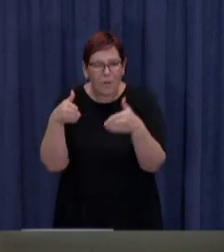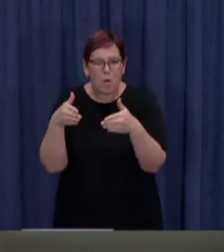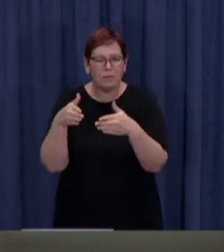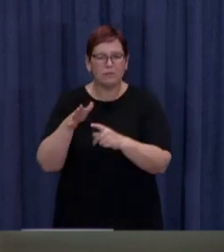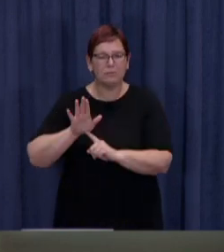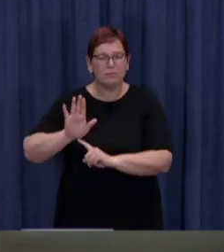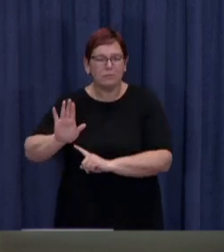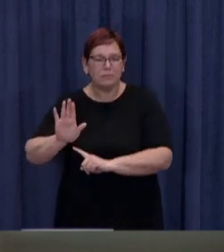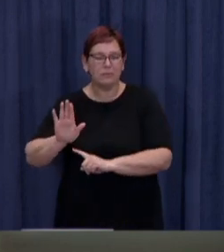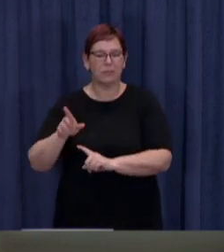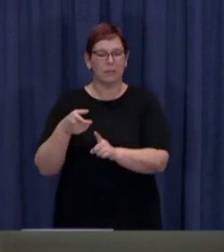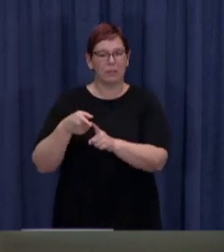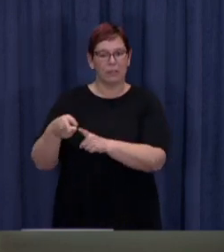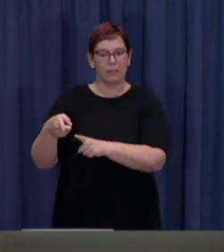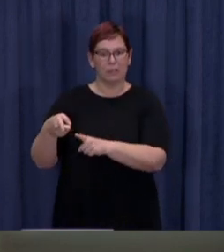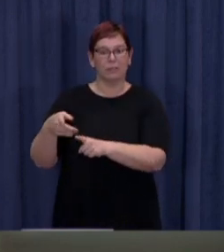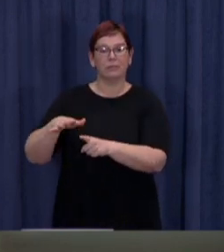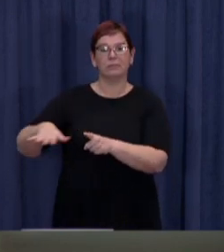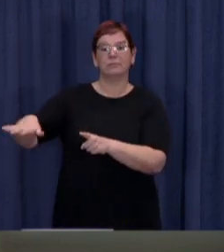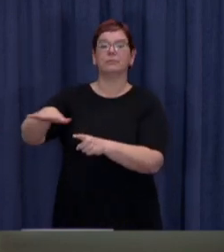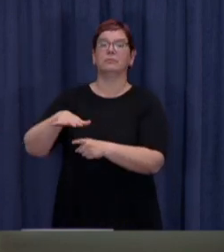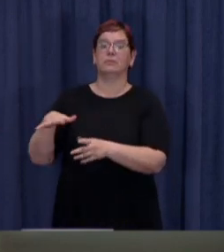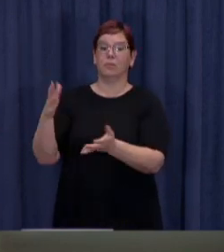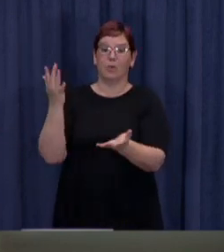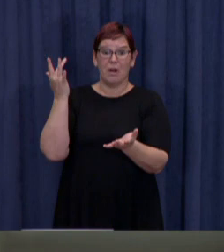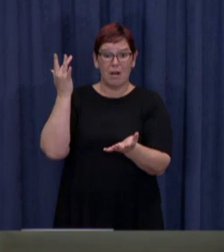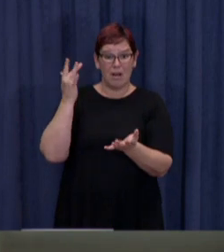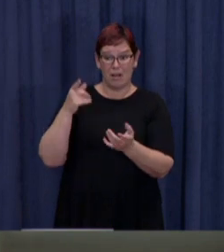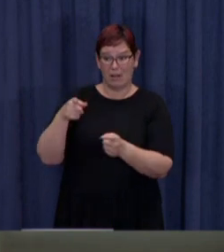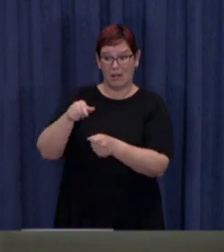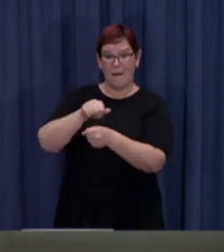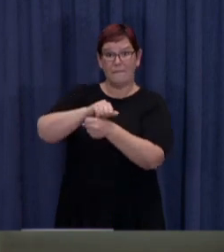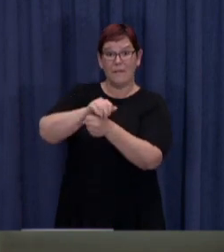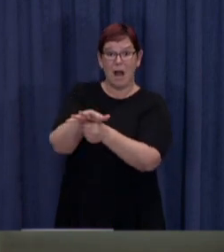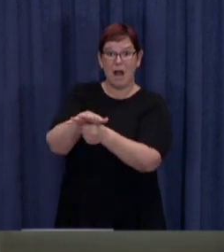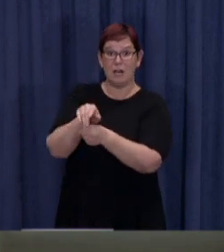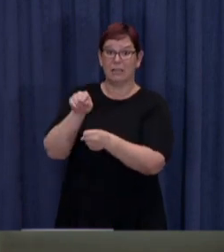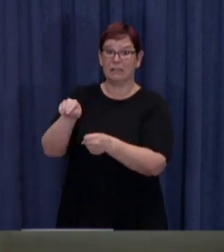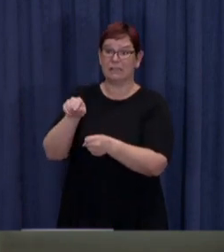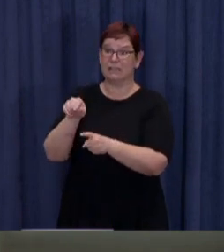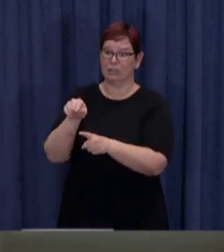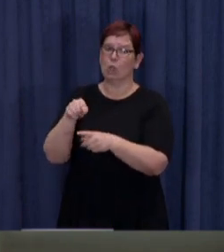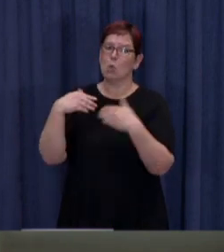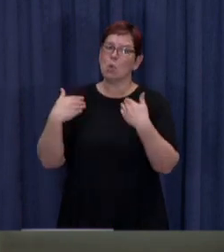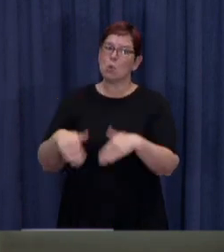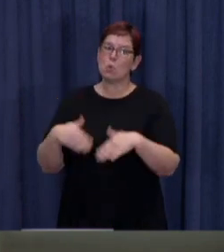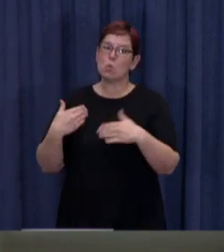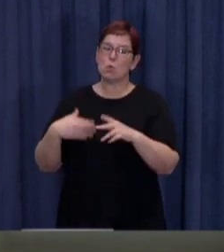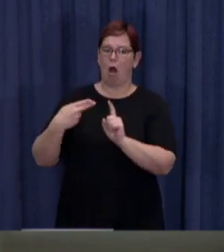among some of those populations is enhanced and so we're paying particular attention to that